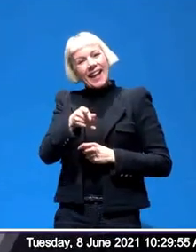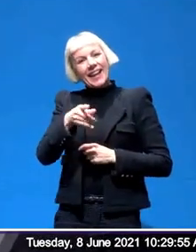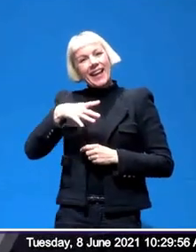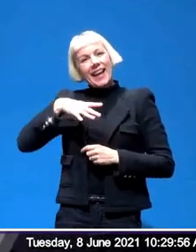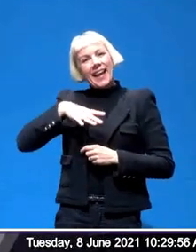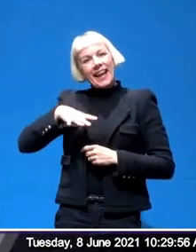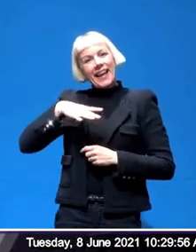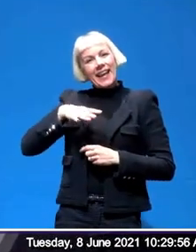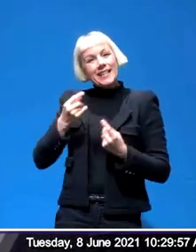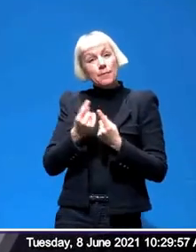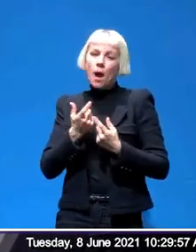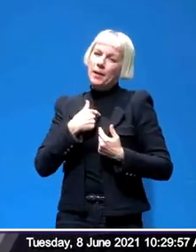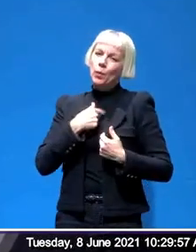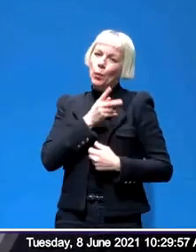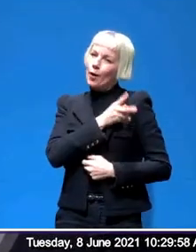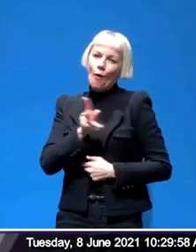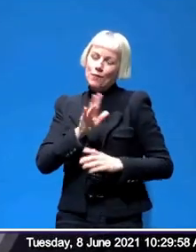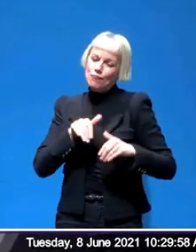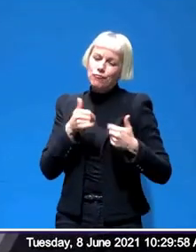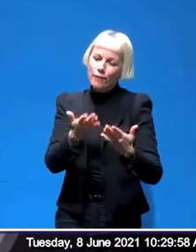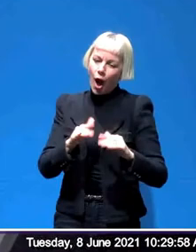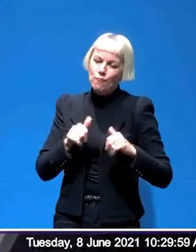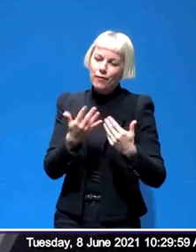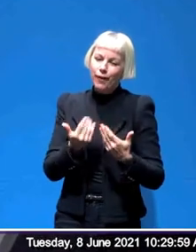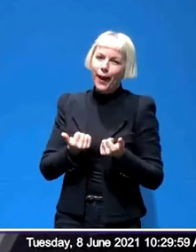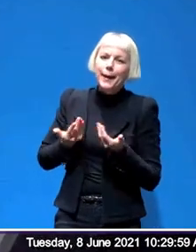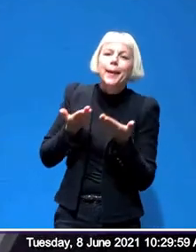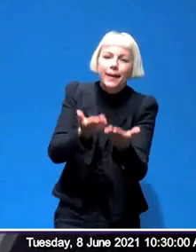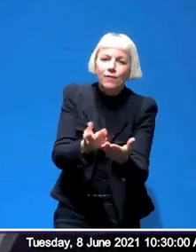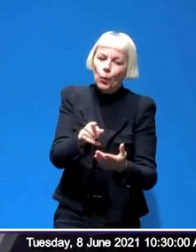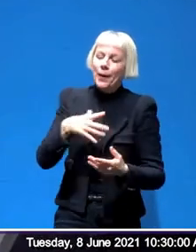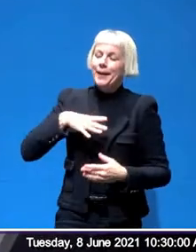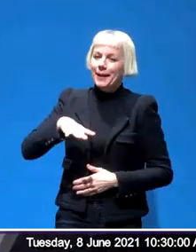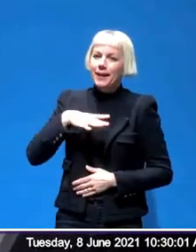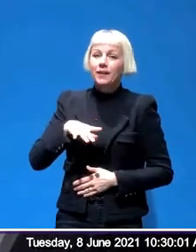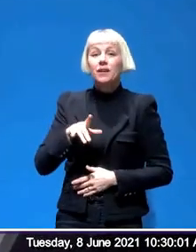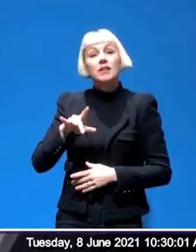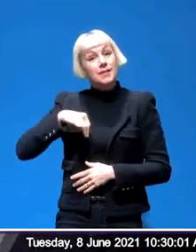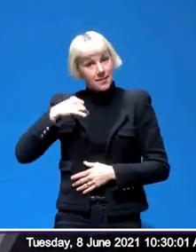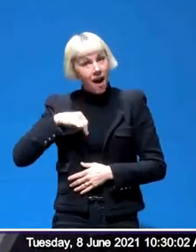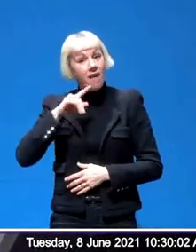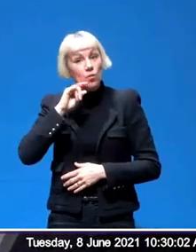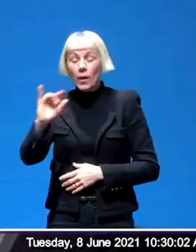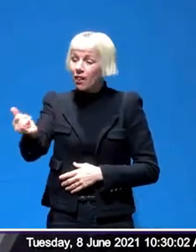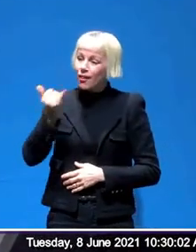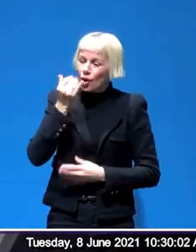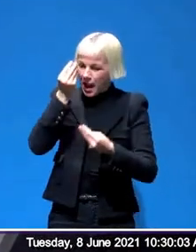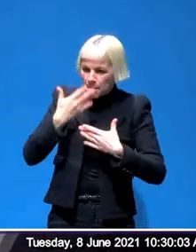often we provided things that he needed. Staff would let me know if he was running short of jeans or something like